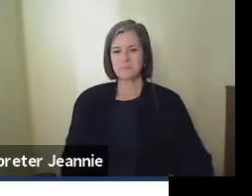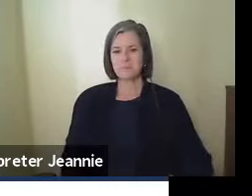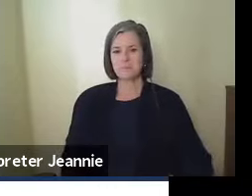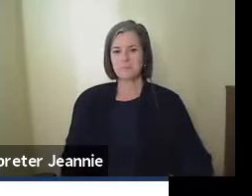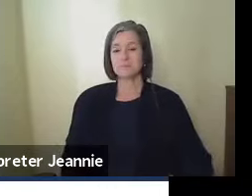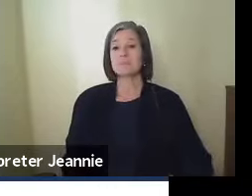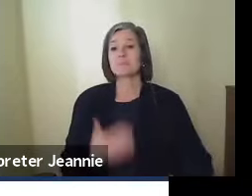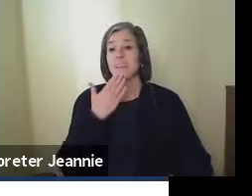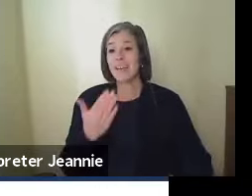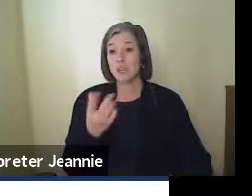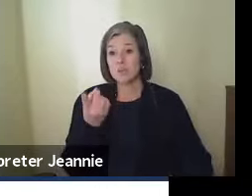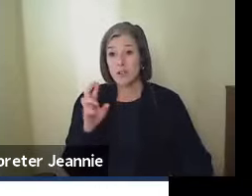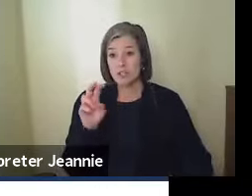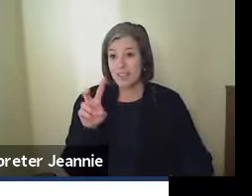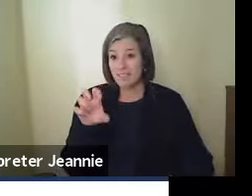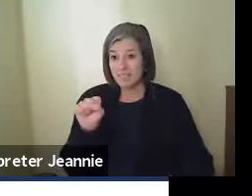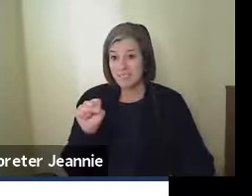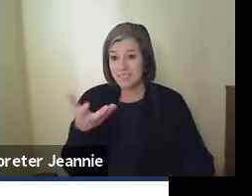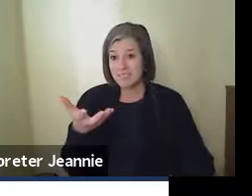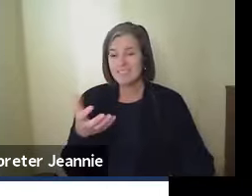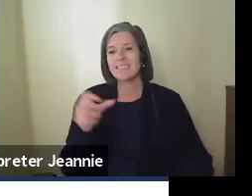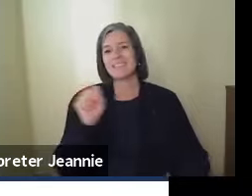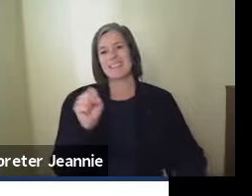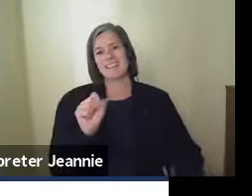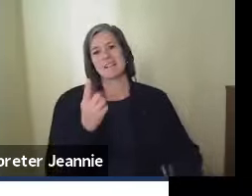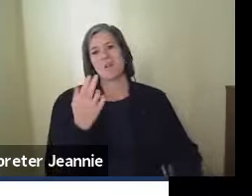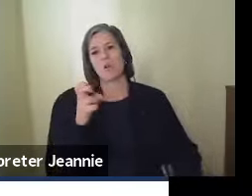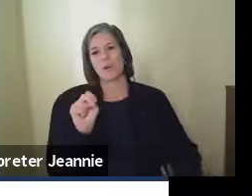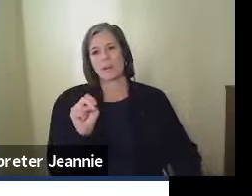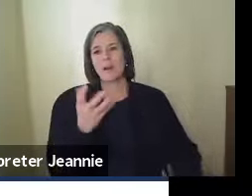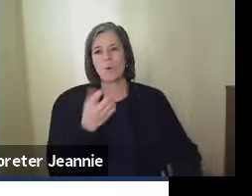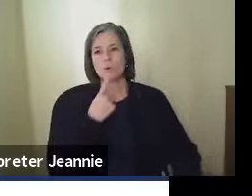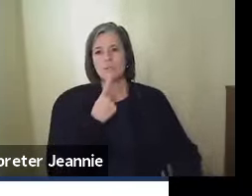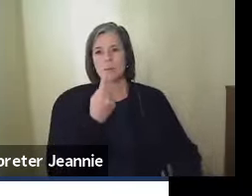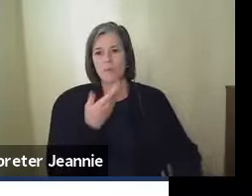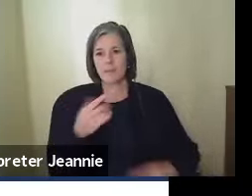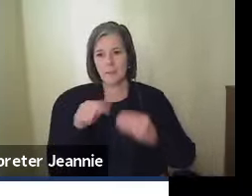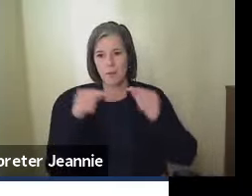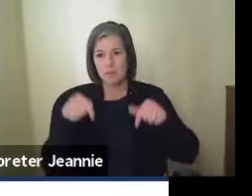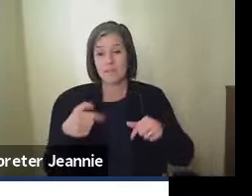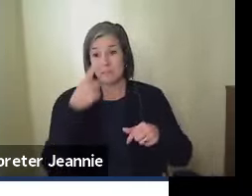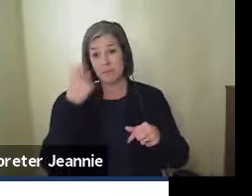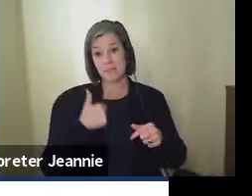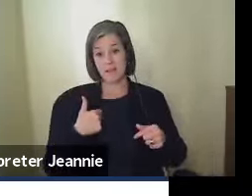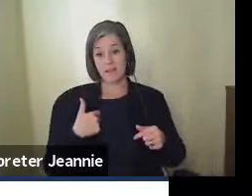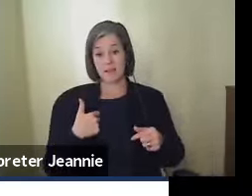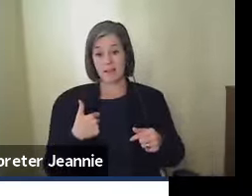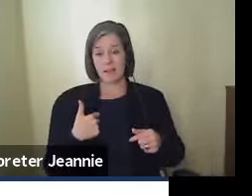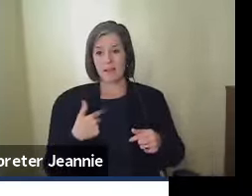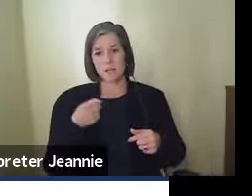Dr. Davis? >> Yeah. I just want to say one thing about this because I must gathered I'm a little bit of a